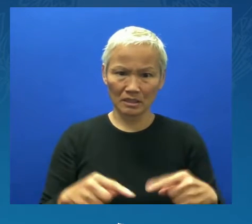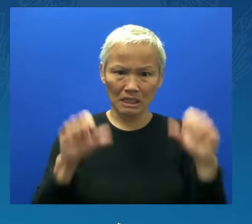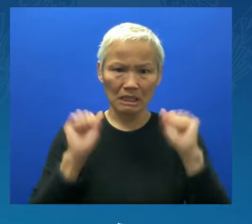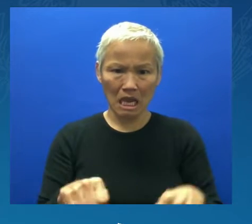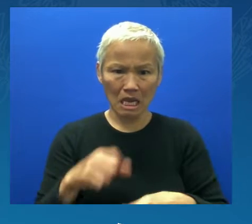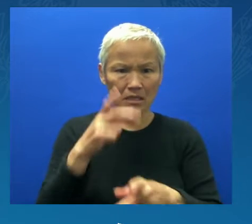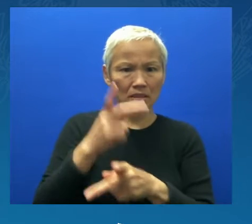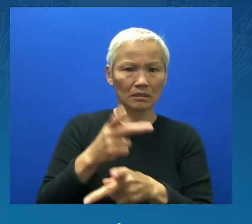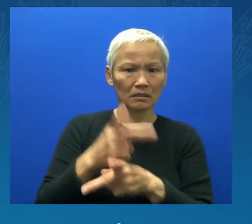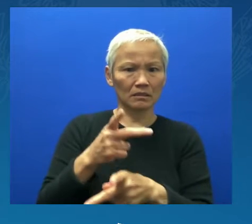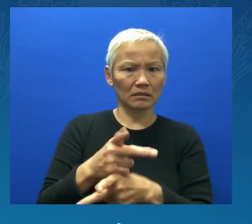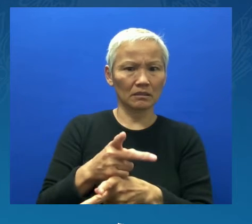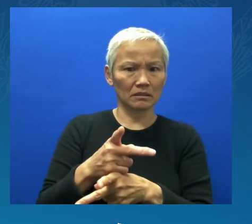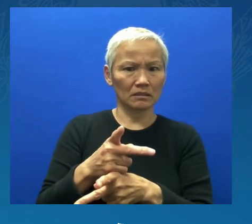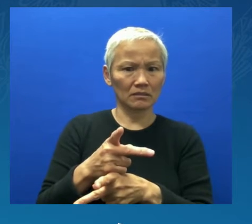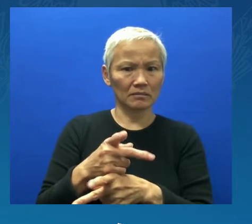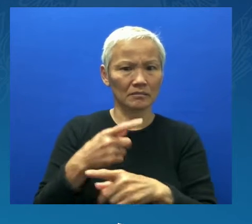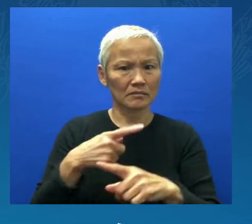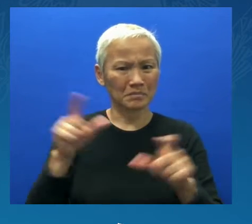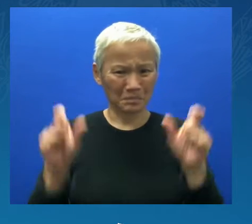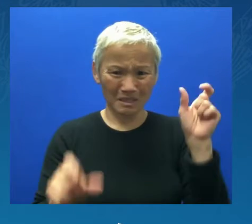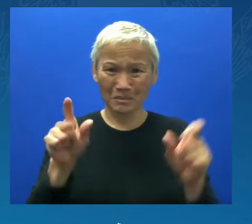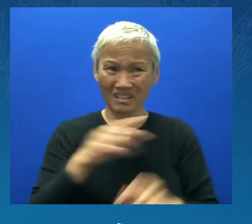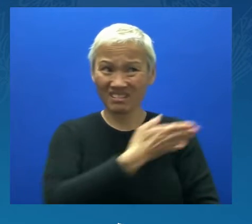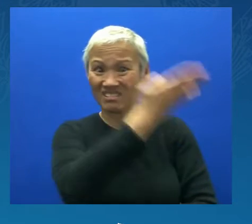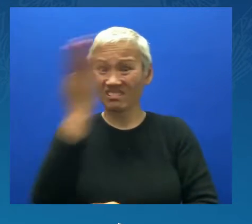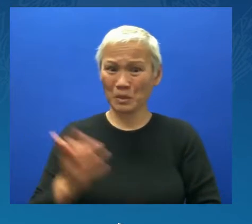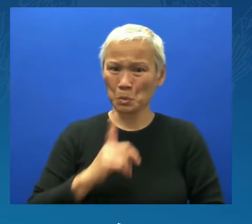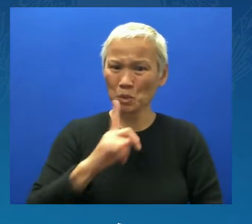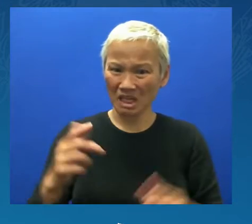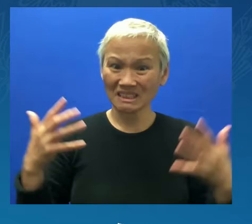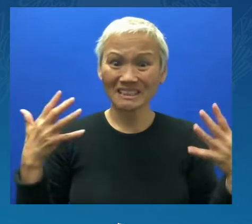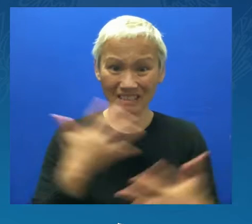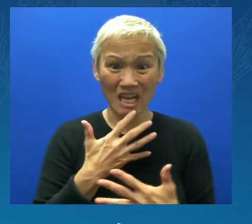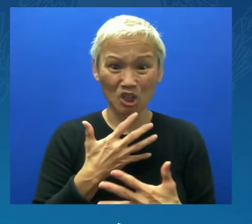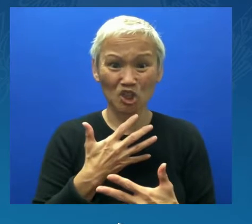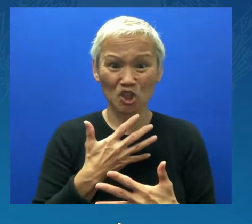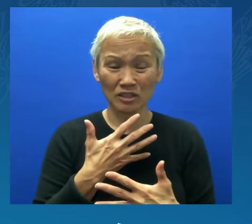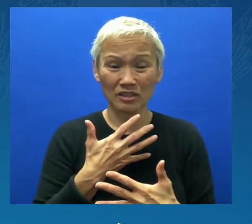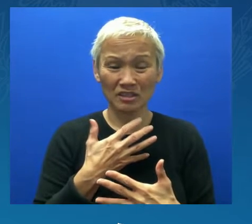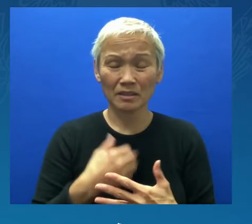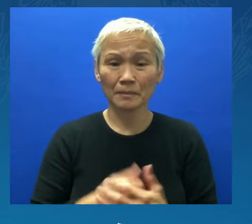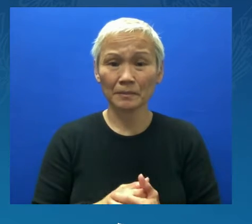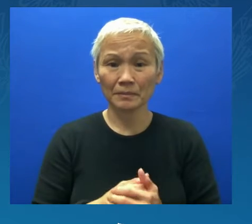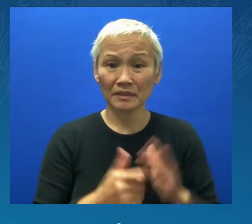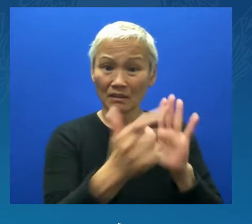Among the laws that are being proposed and passed include laws